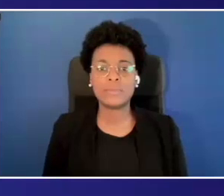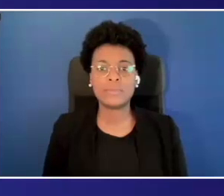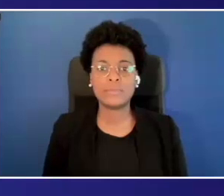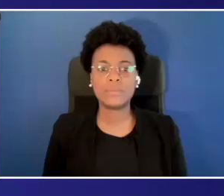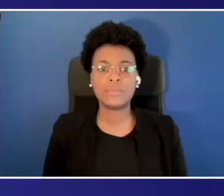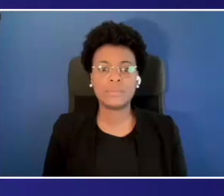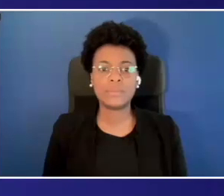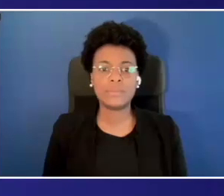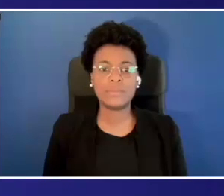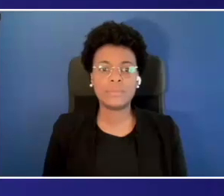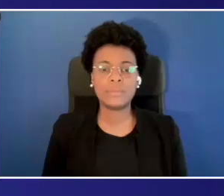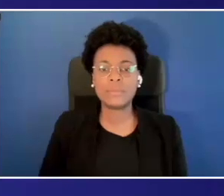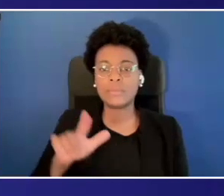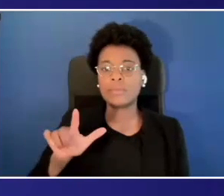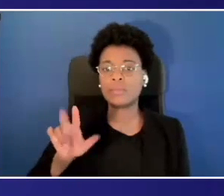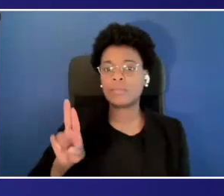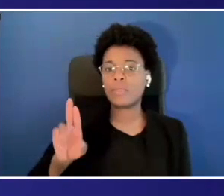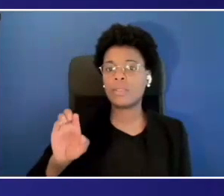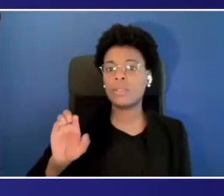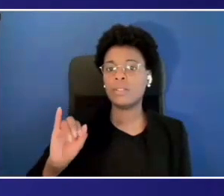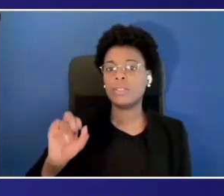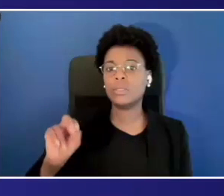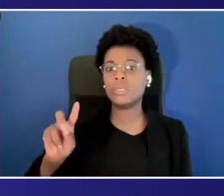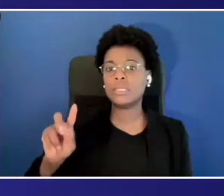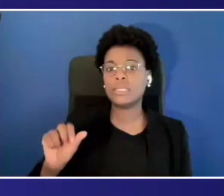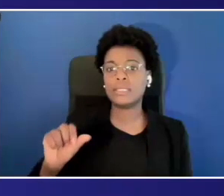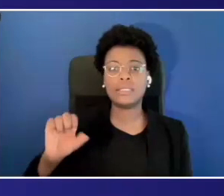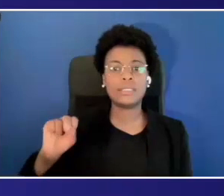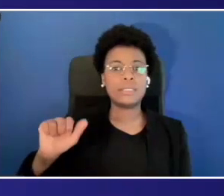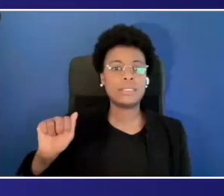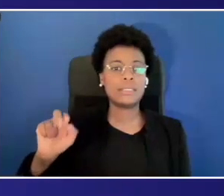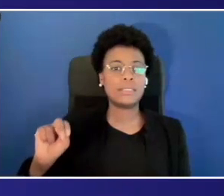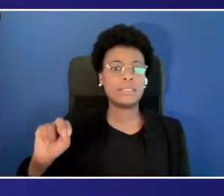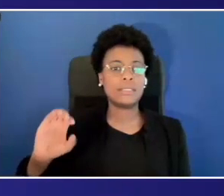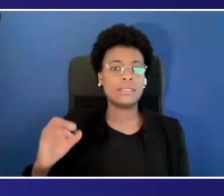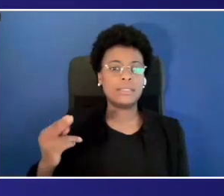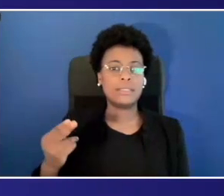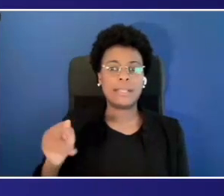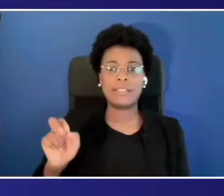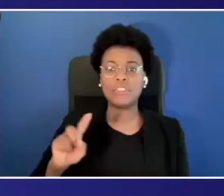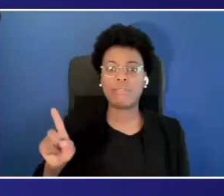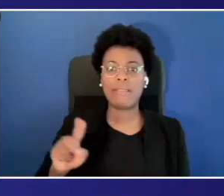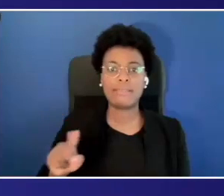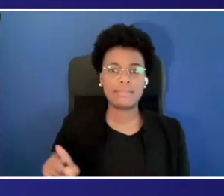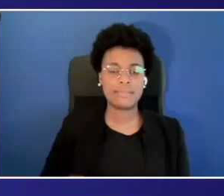You send a Sanchez.